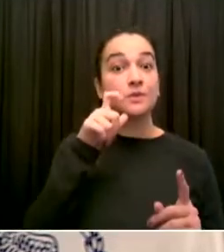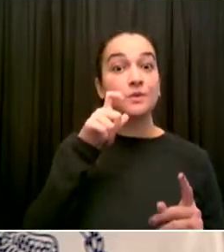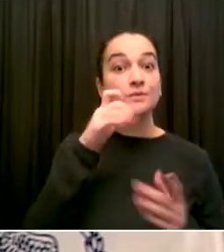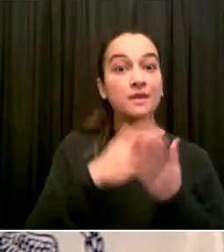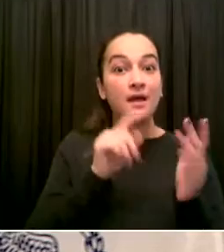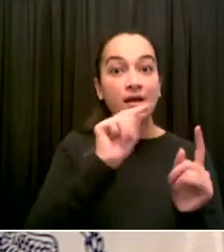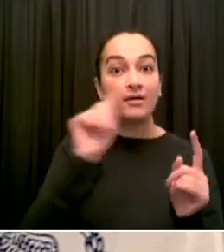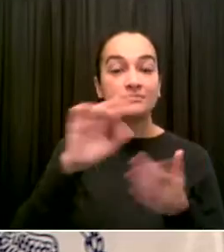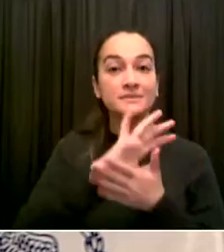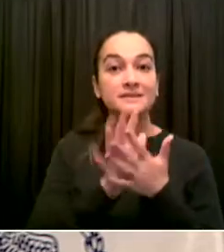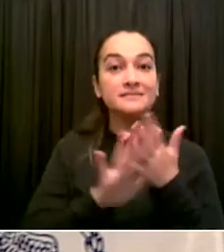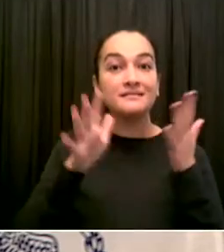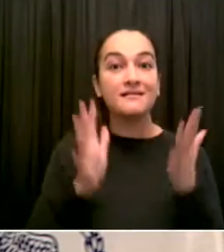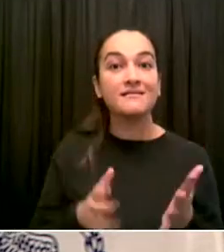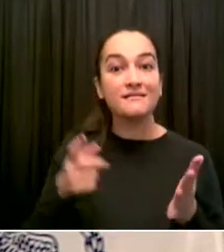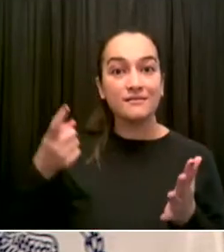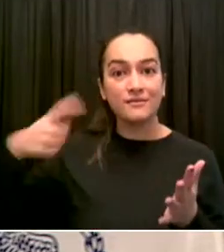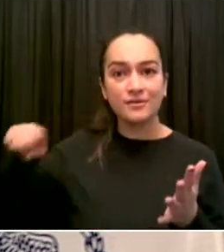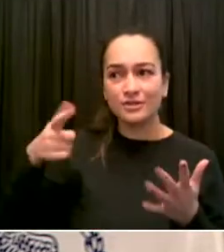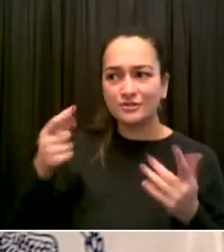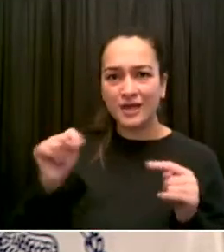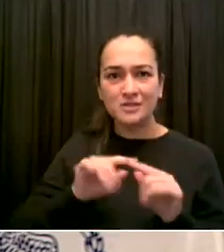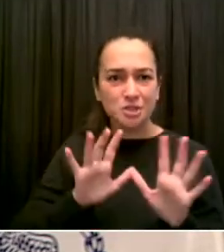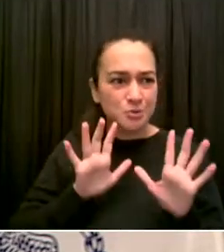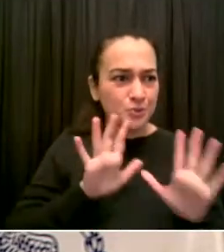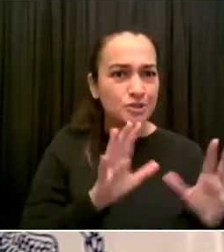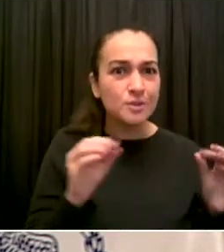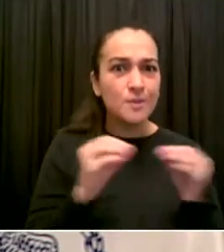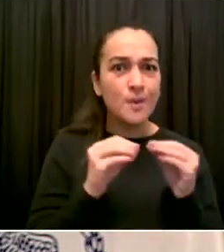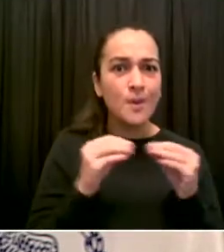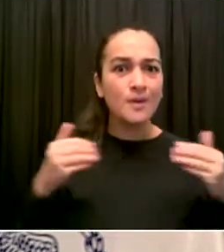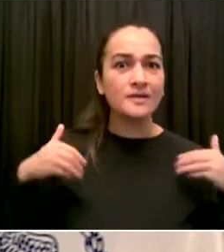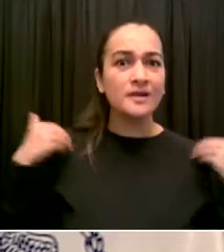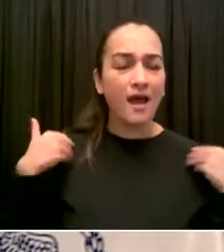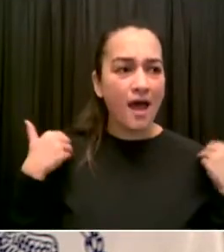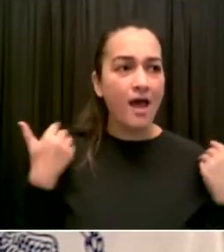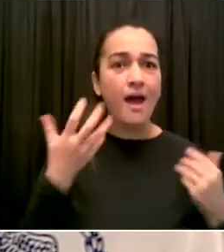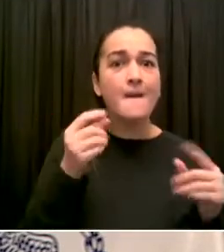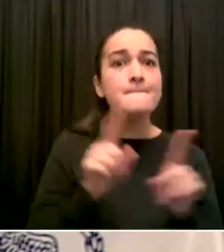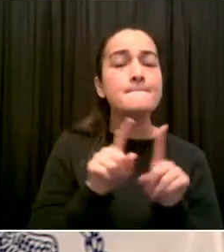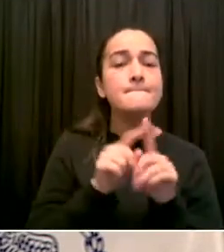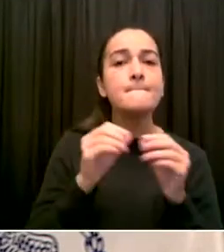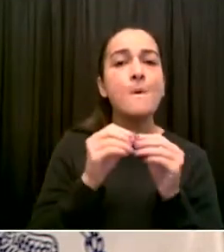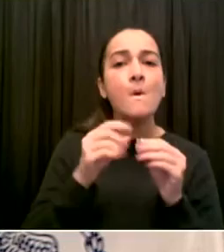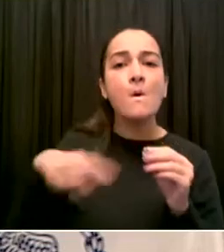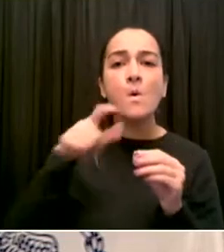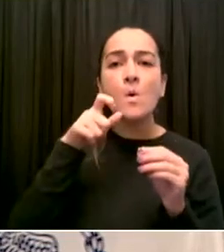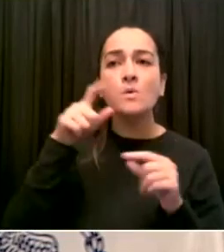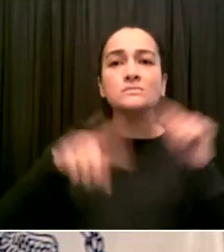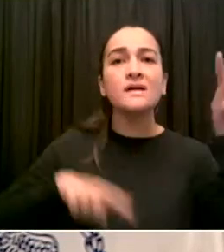THEY FOCUSED ON ENCOURAGING NEW YOUNG TALENT AND A DIVERSE TALENT HATT WILL BE THE FUTURE